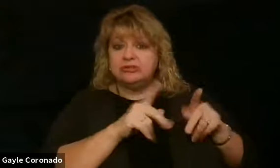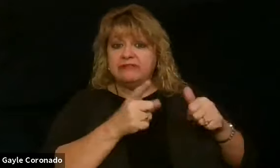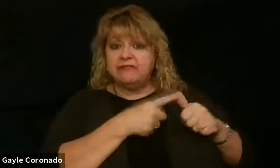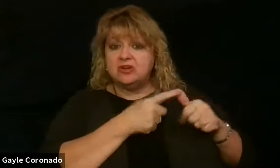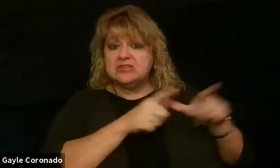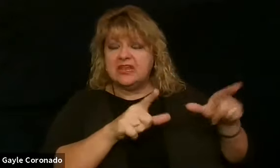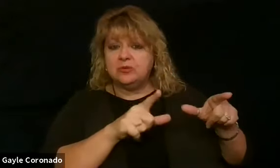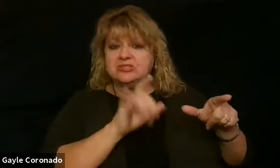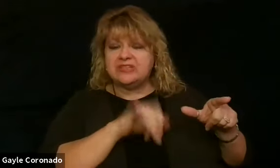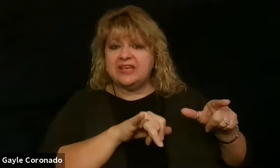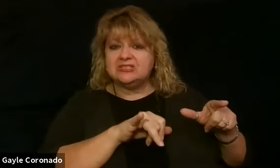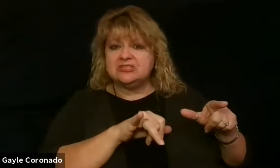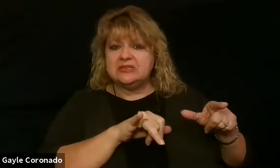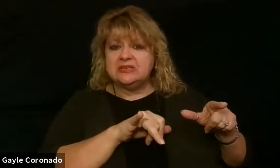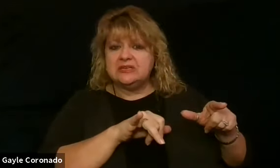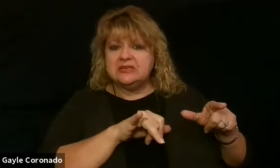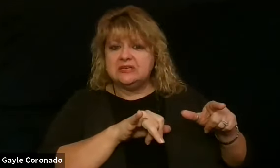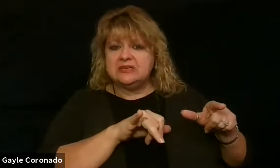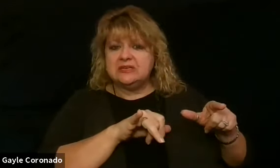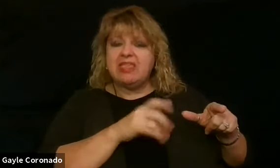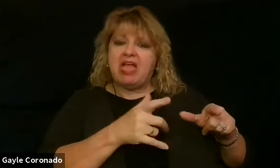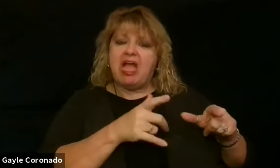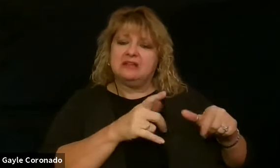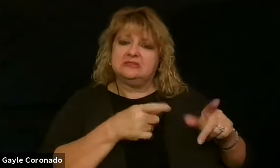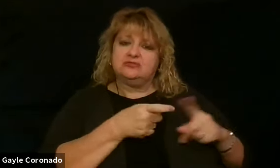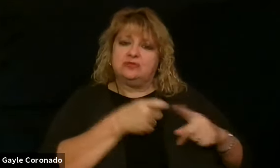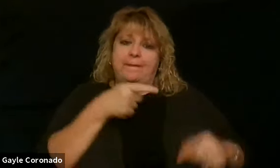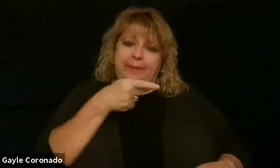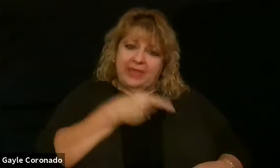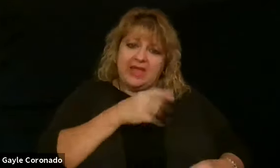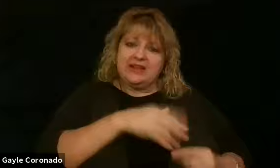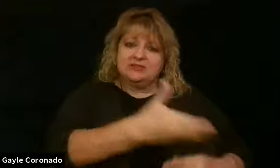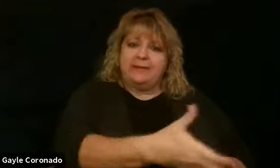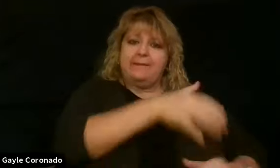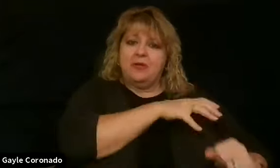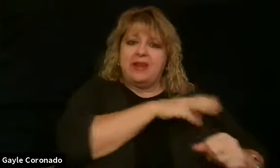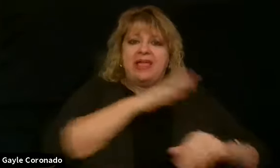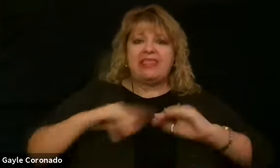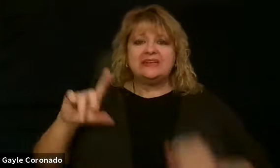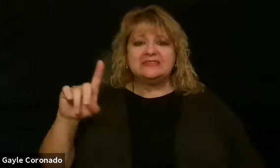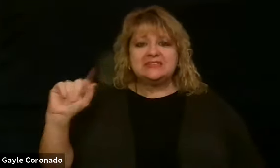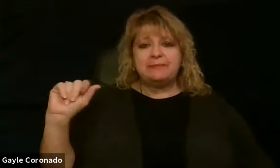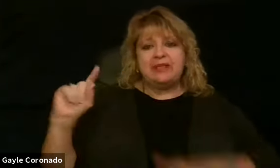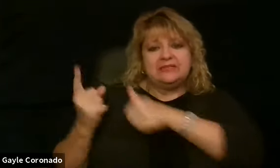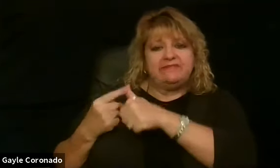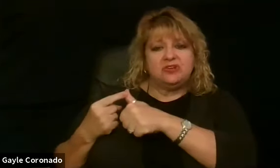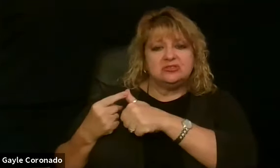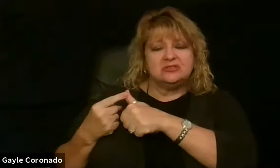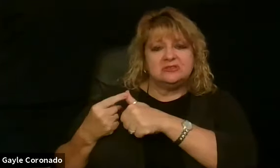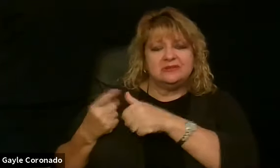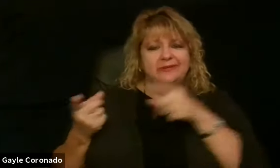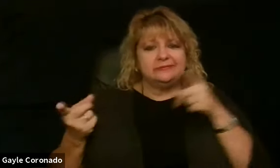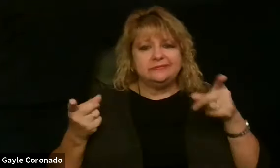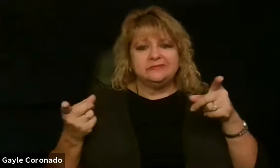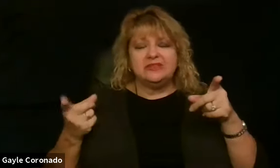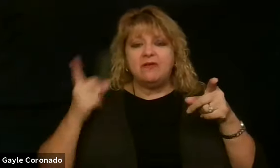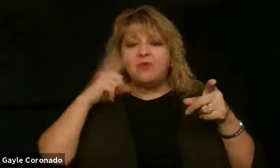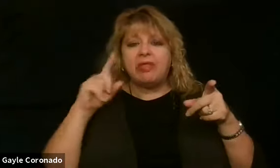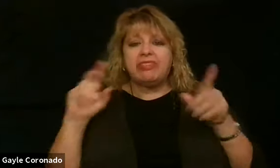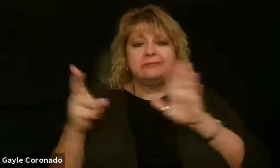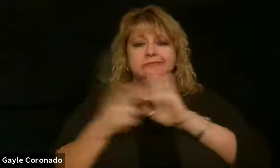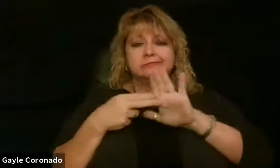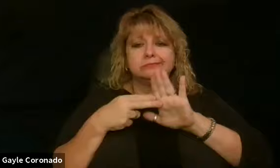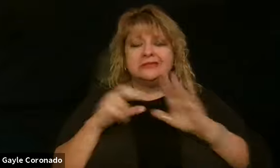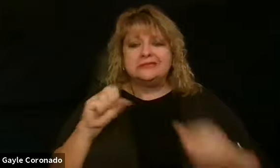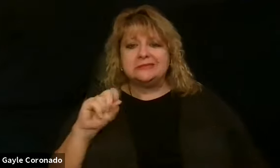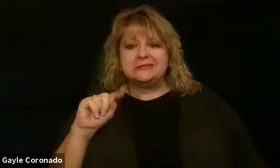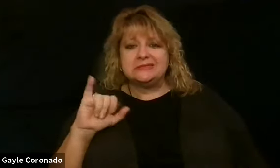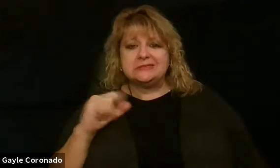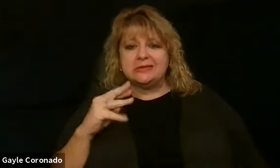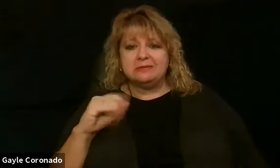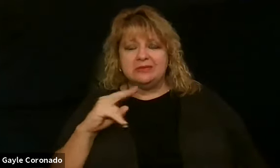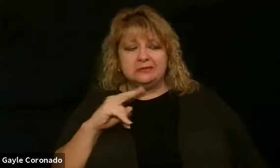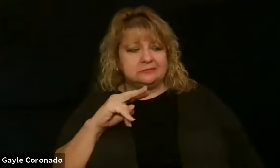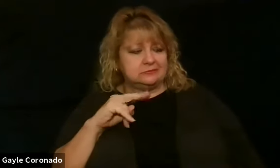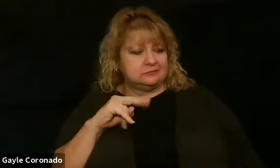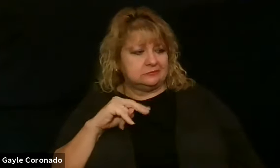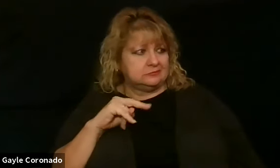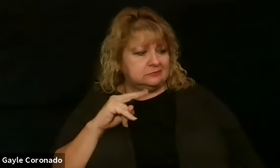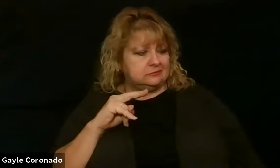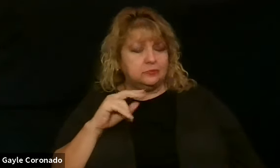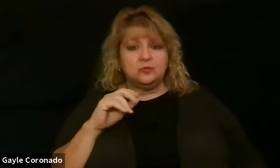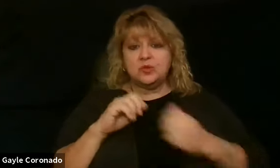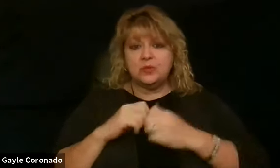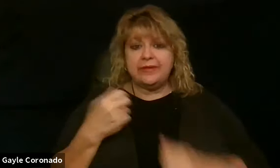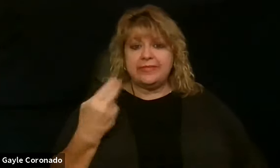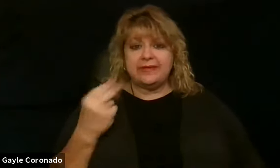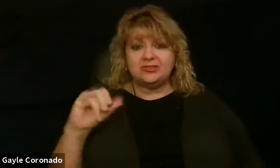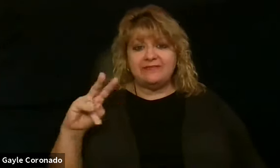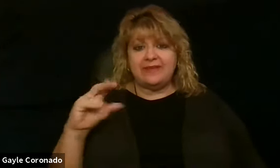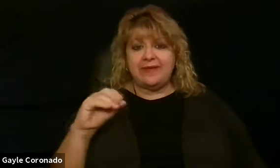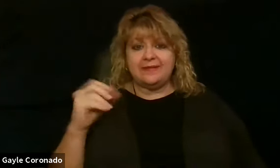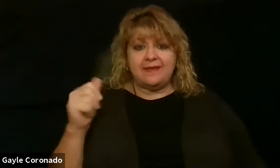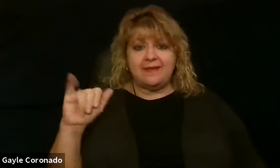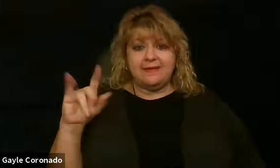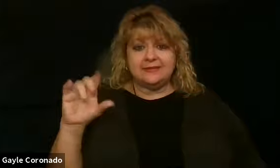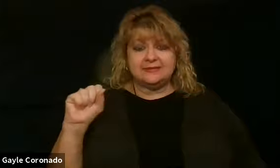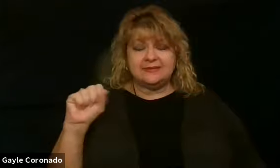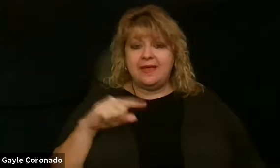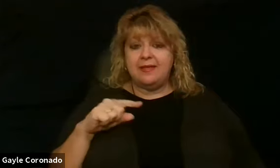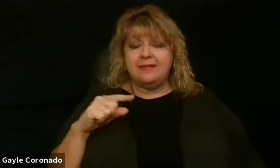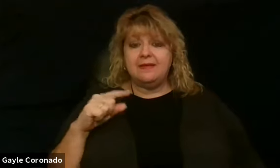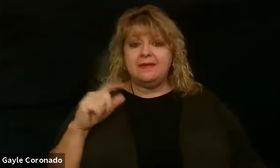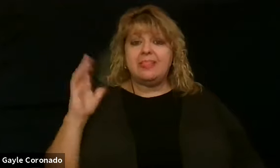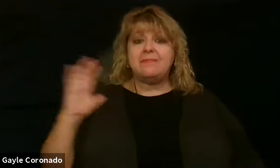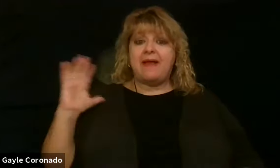This language is considered the source of empowerment as opposed to the disability first regarding the stigma surrounding HIV and AIDS. And, in the past, and then the progress that has been made in the future.